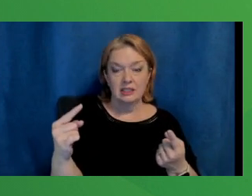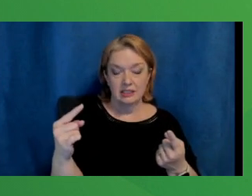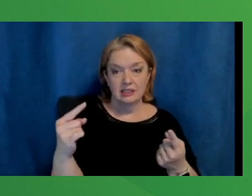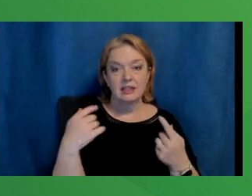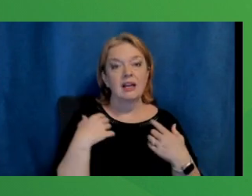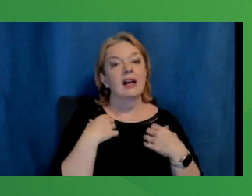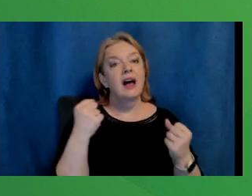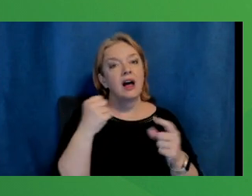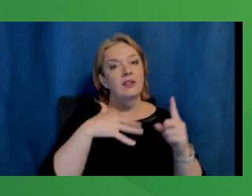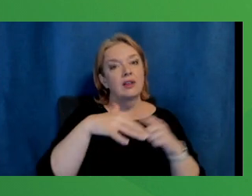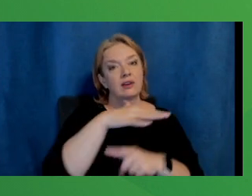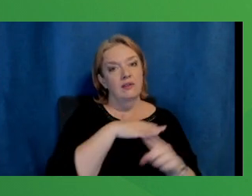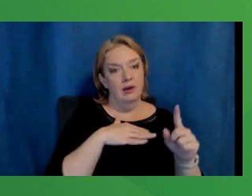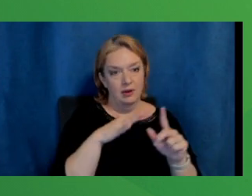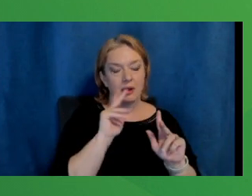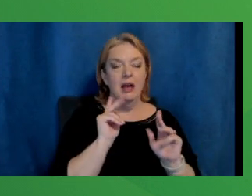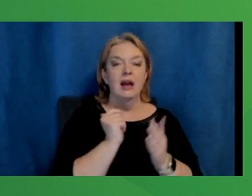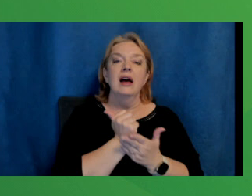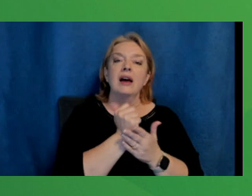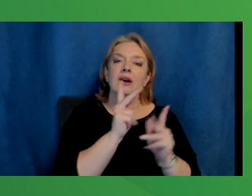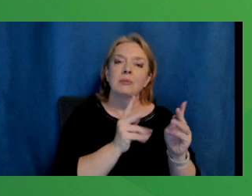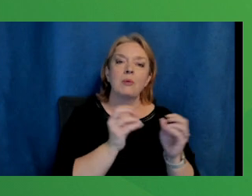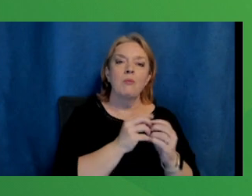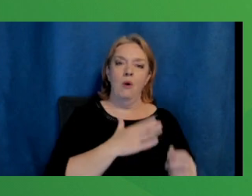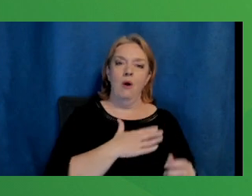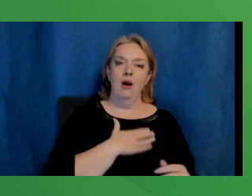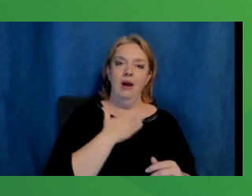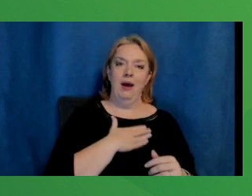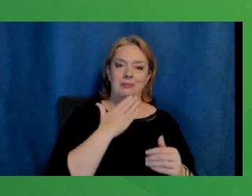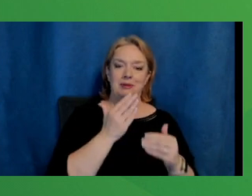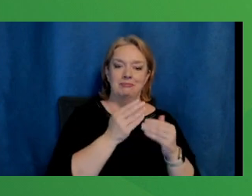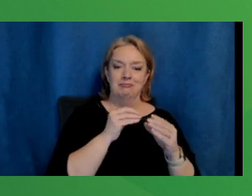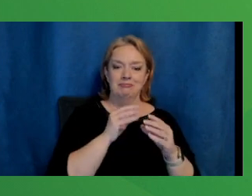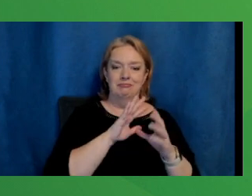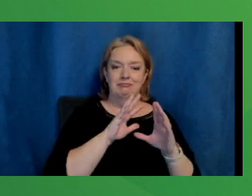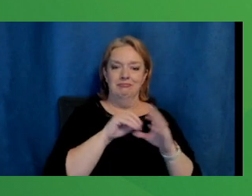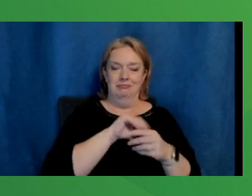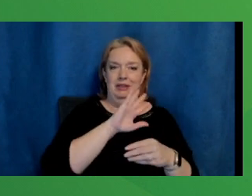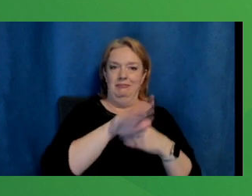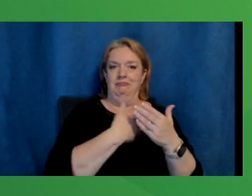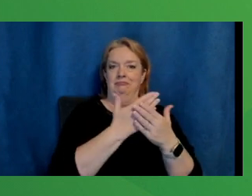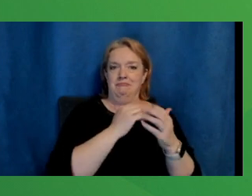help people be more happy in life. And I'm sorry, that's the top left that I ran from. For the top